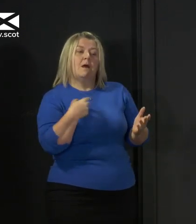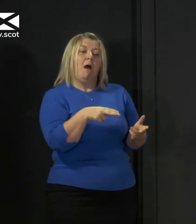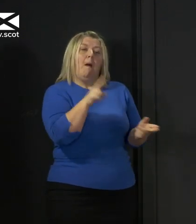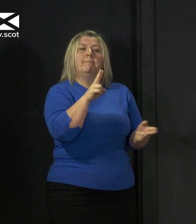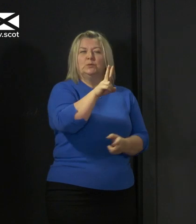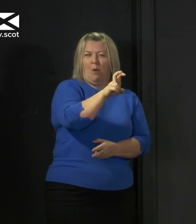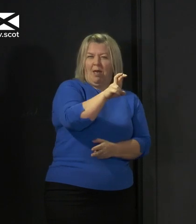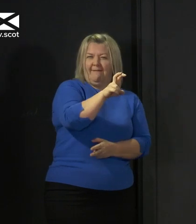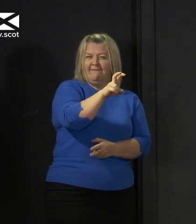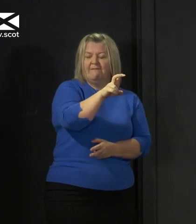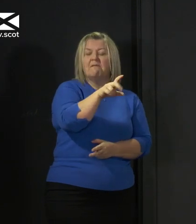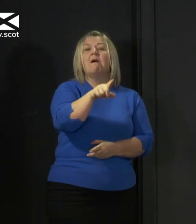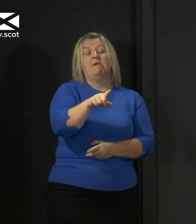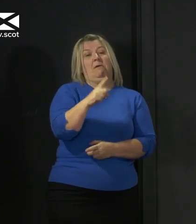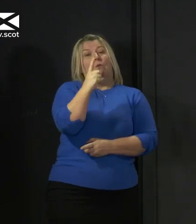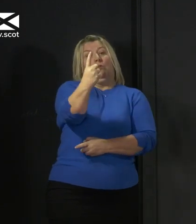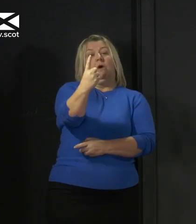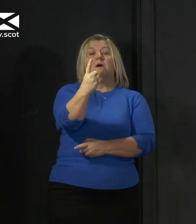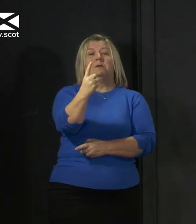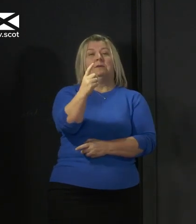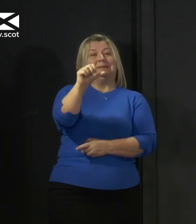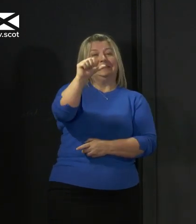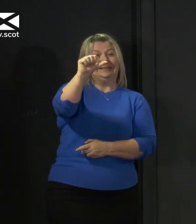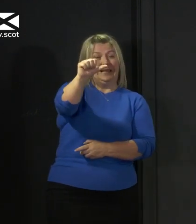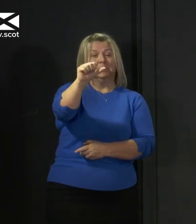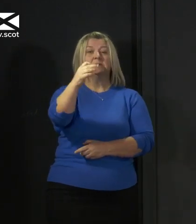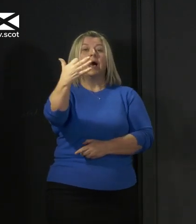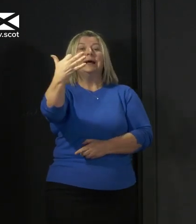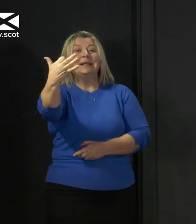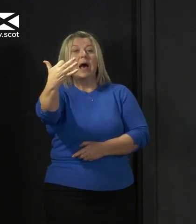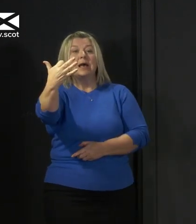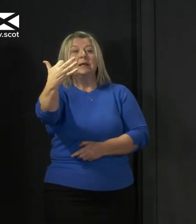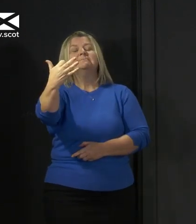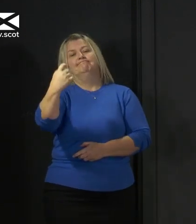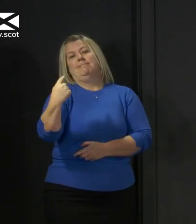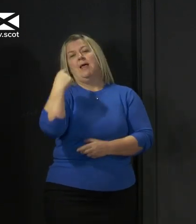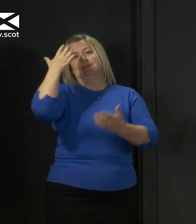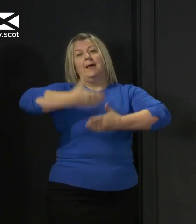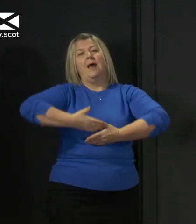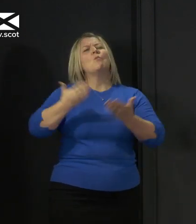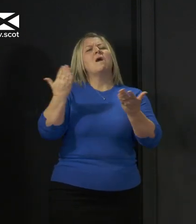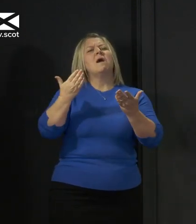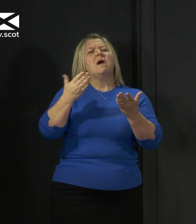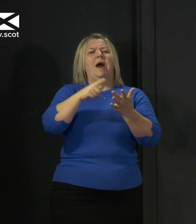total of 169 people last night we're in intensive care with confirmed or